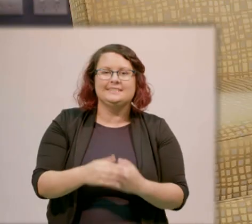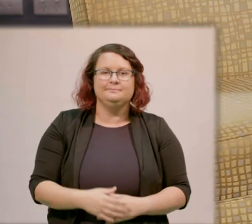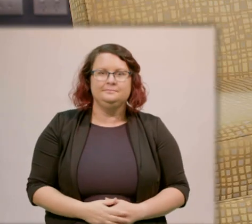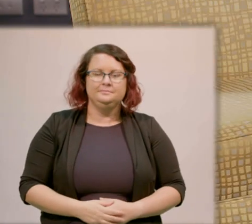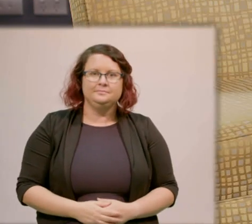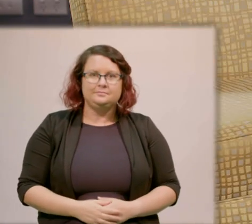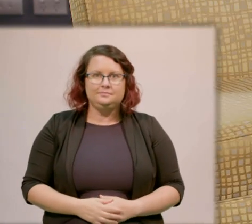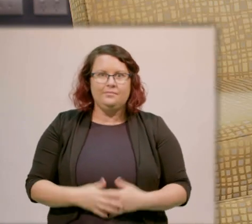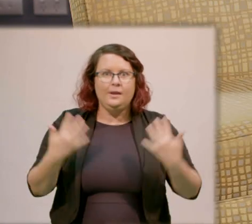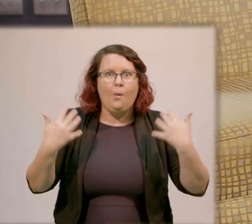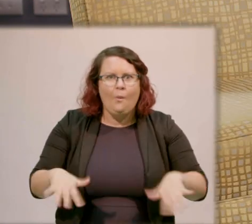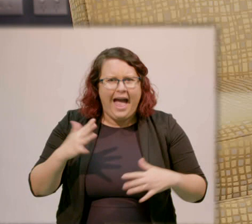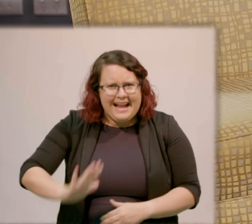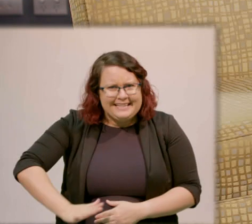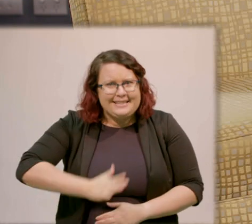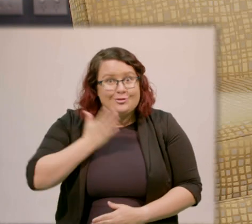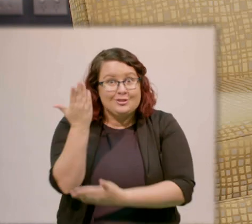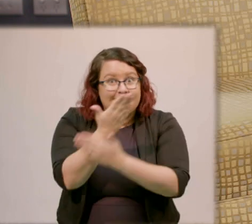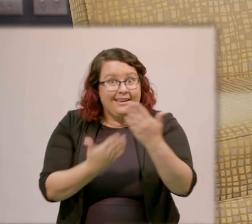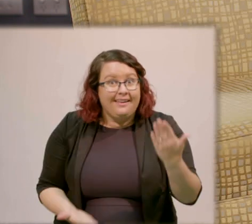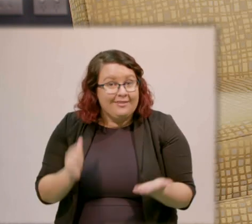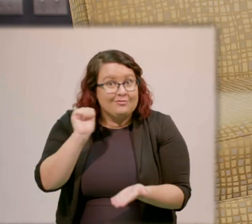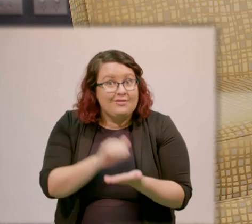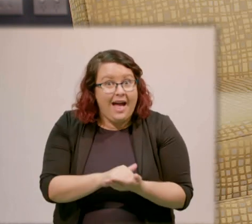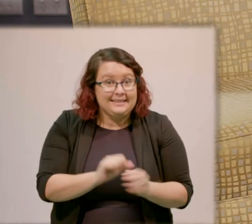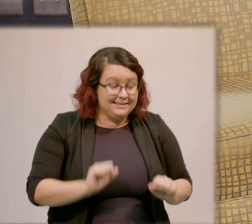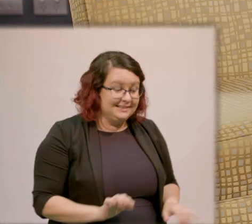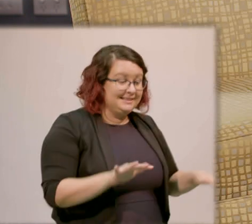Wow. That was a very interesting version of the fairytale 'Cinderella'.